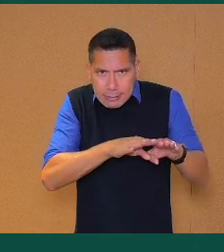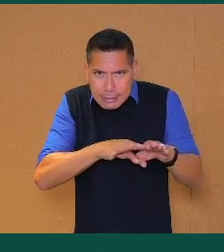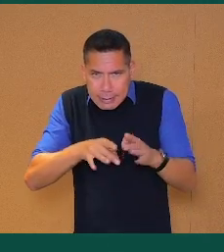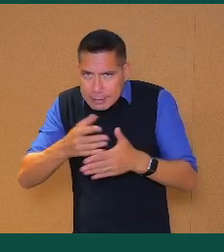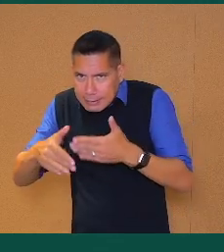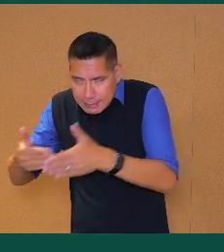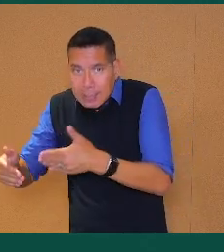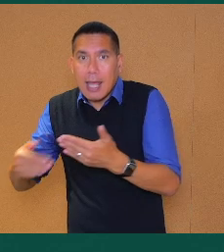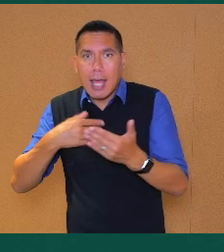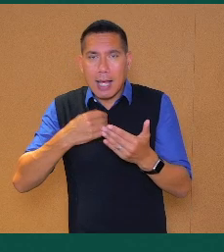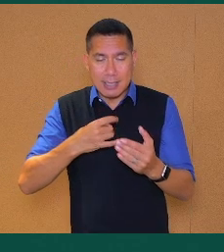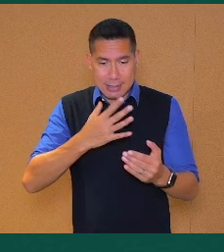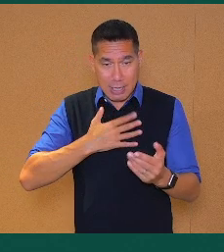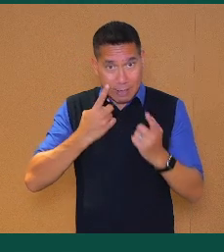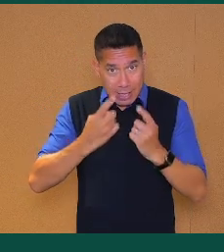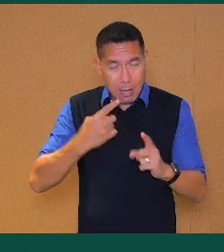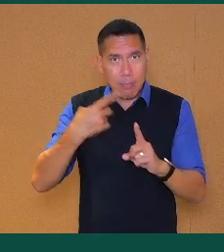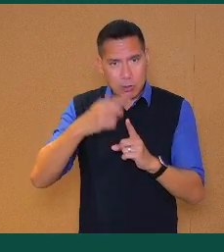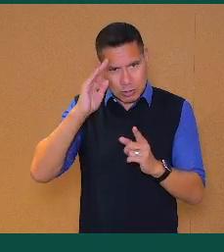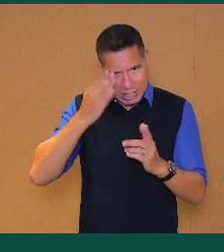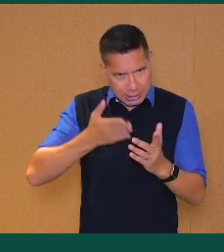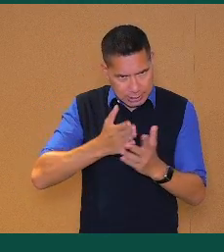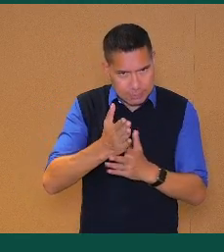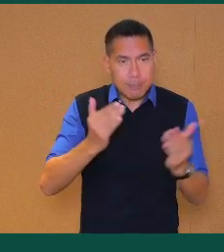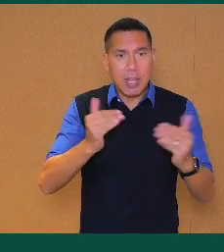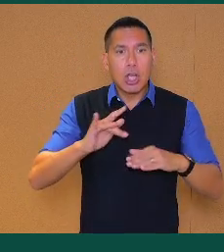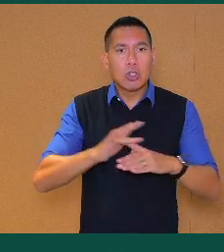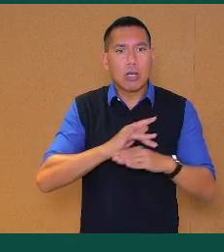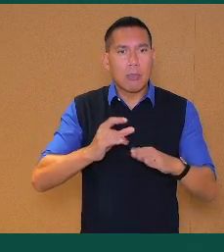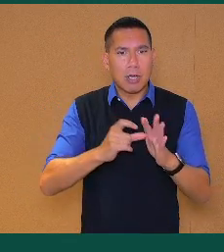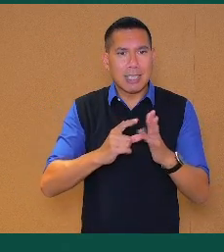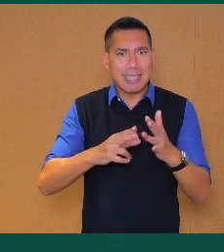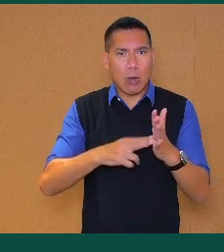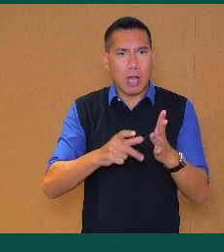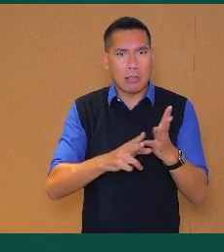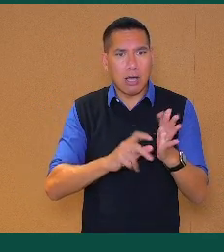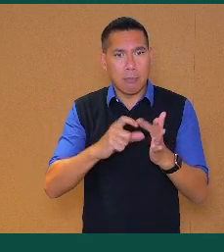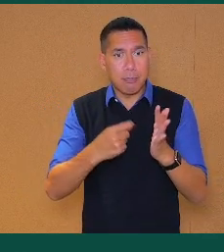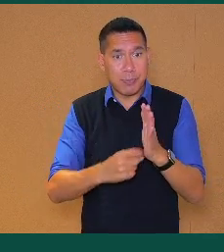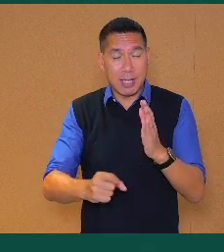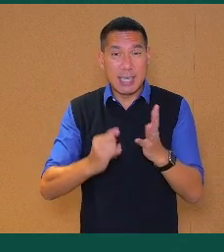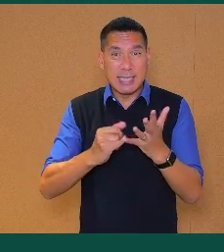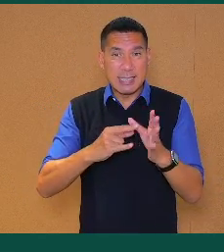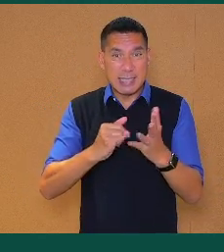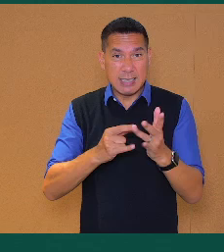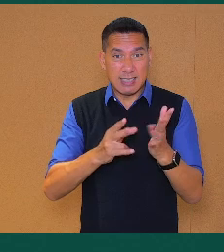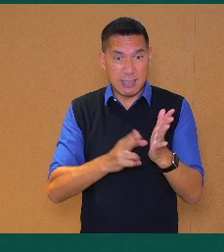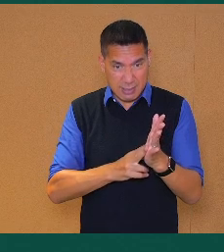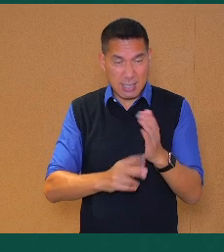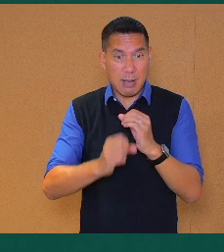Drama Downunder Seasons Campaign.